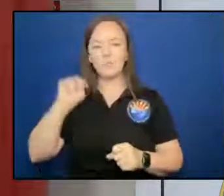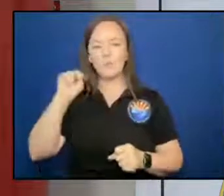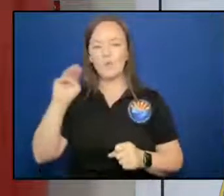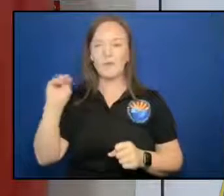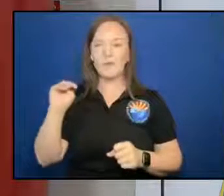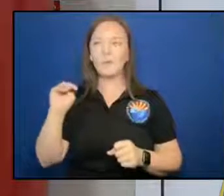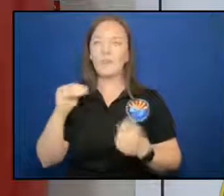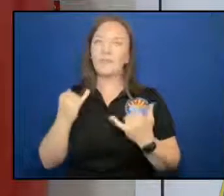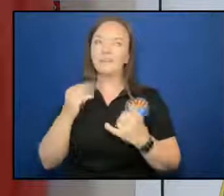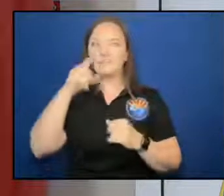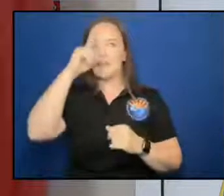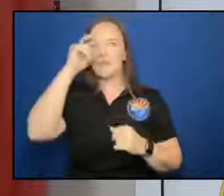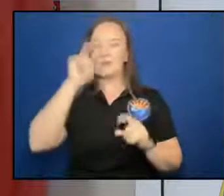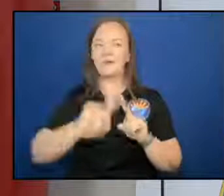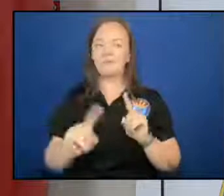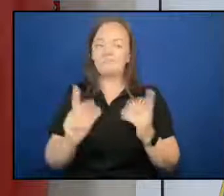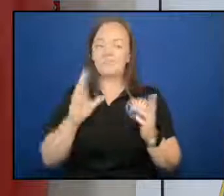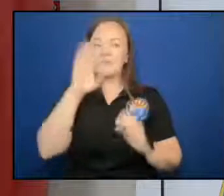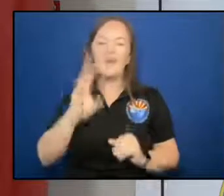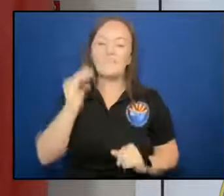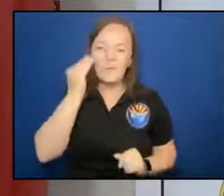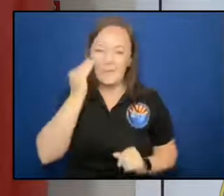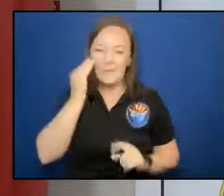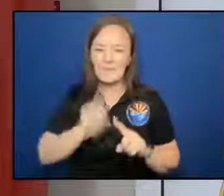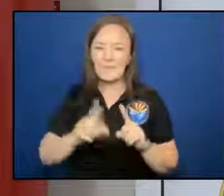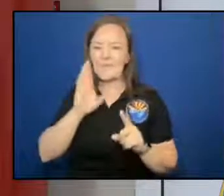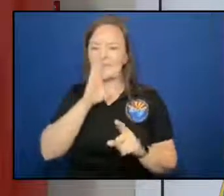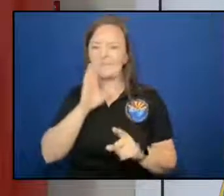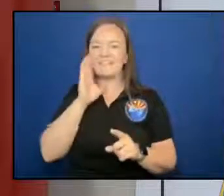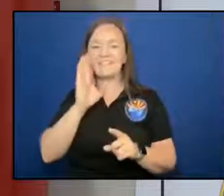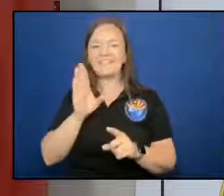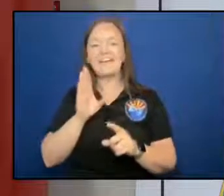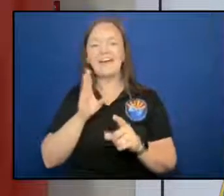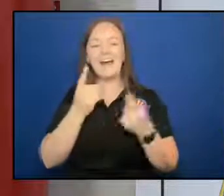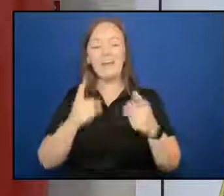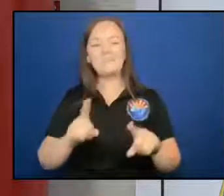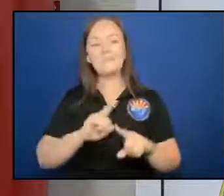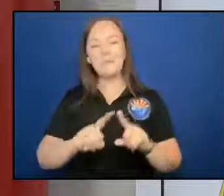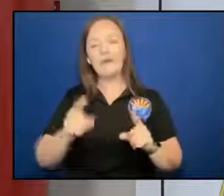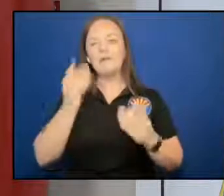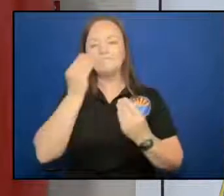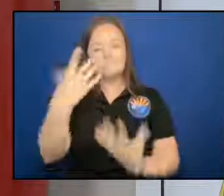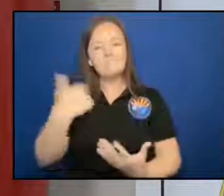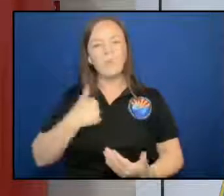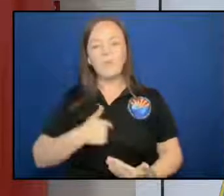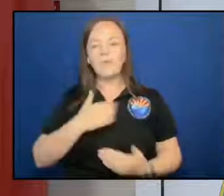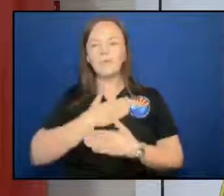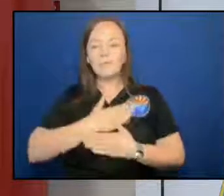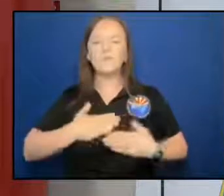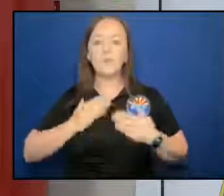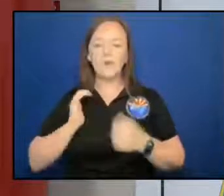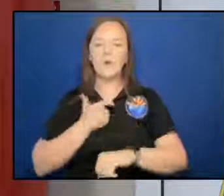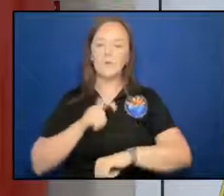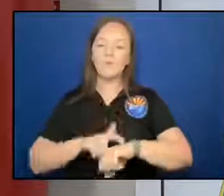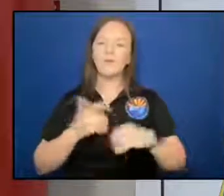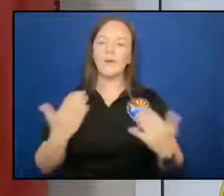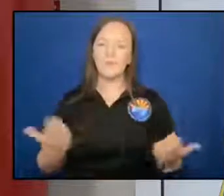CLICK ON THAT AND YOU CAN SEE WHERE OUR FLOODPLAINS ARE IN TERMS OF WHERE YOUR RESIDENCE MIGHT BE AND IF YOU